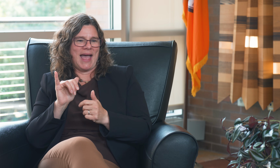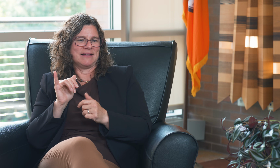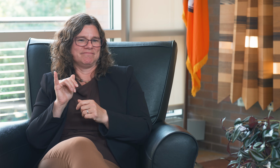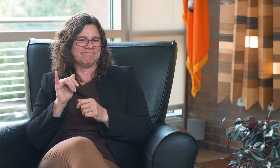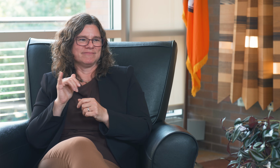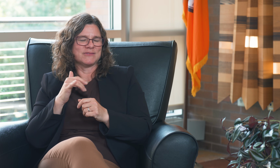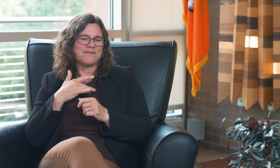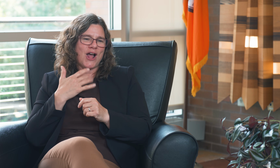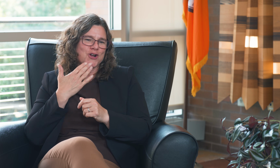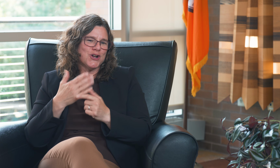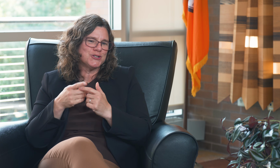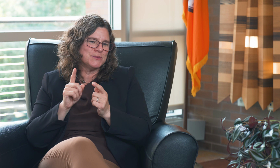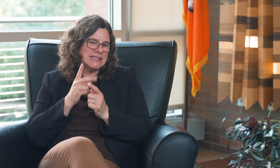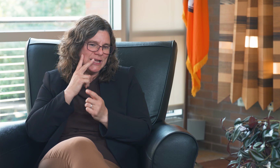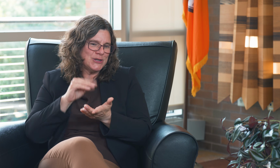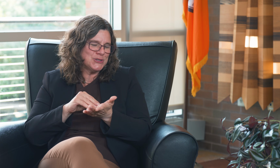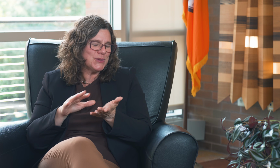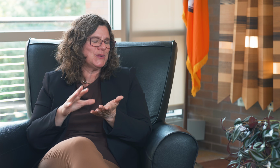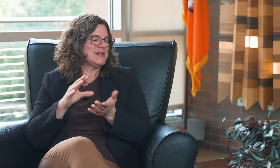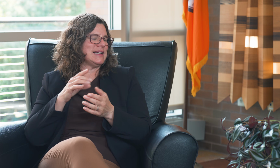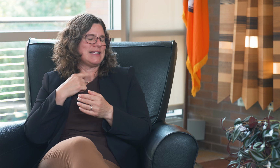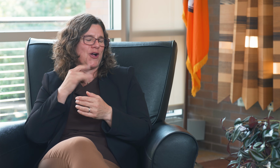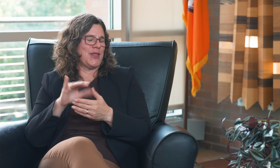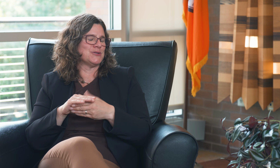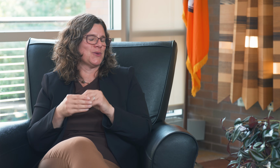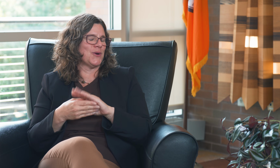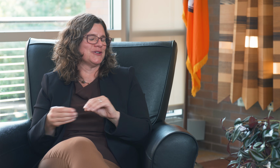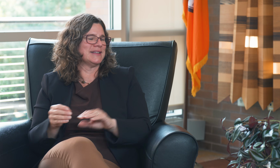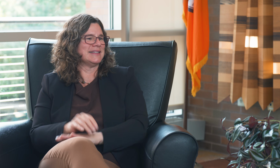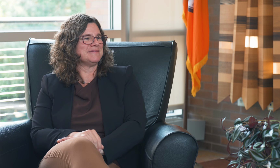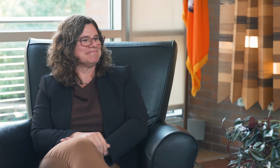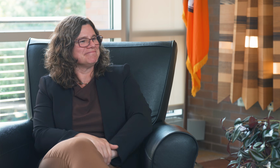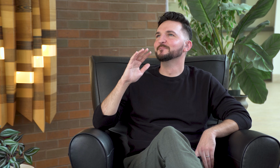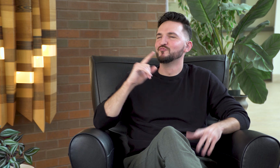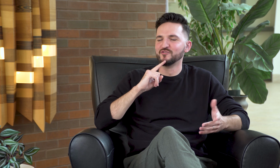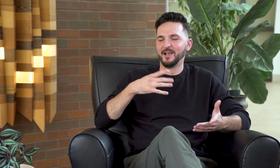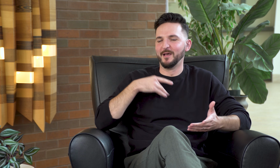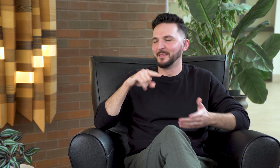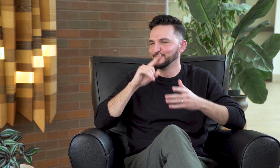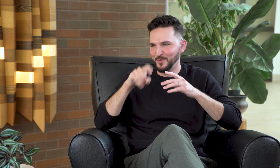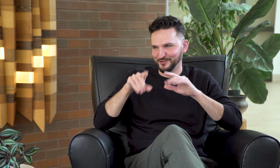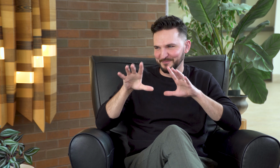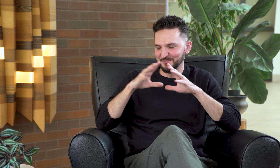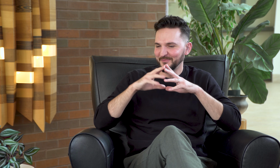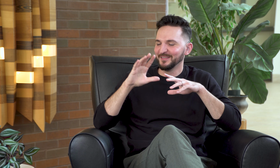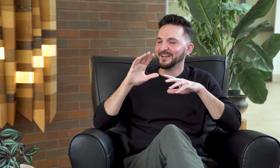So really, it felt good to see students and to tell them that story. I really like this question: